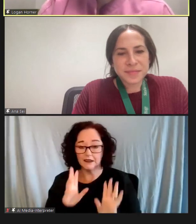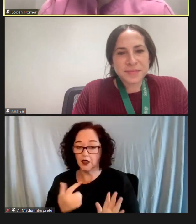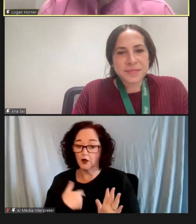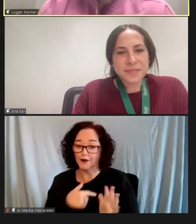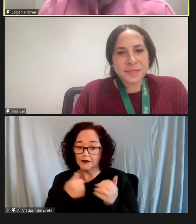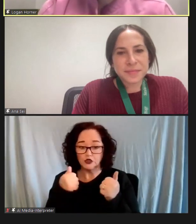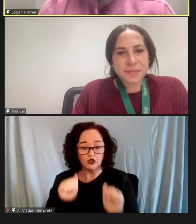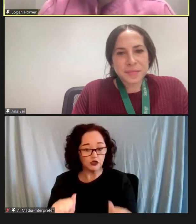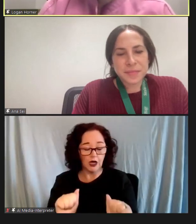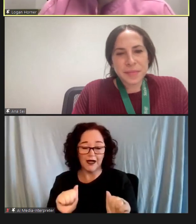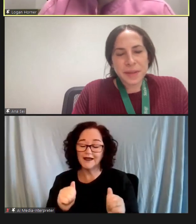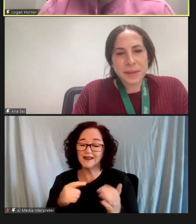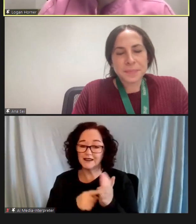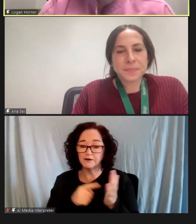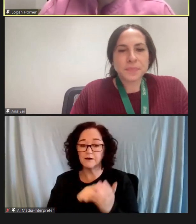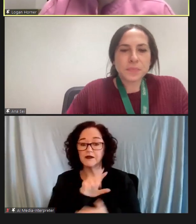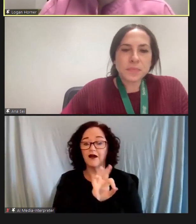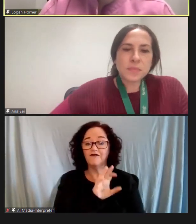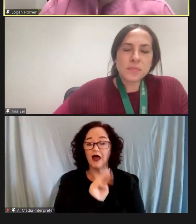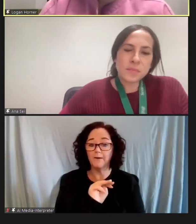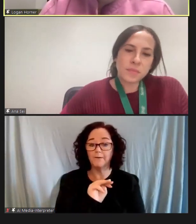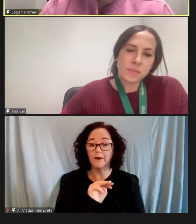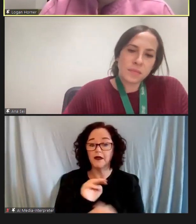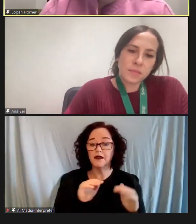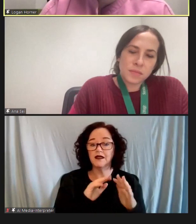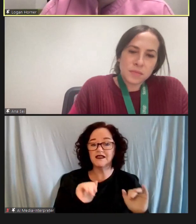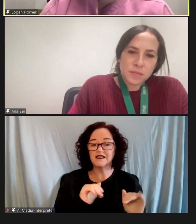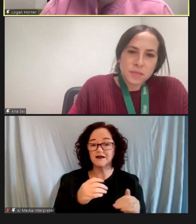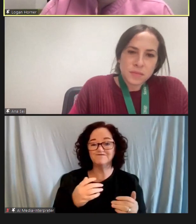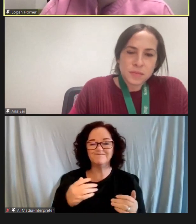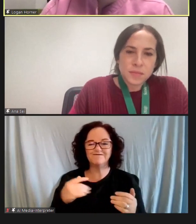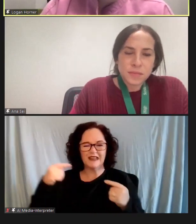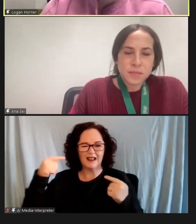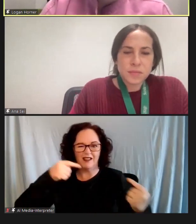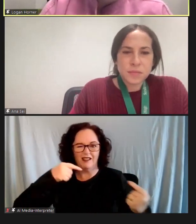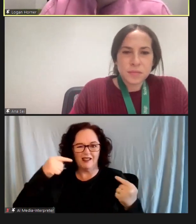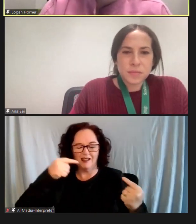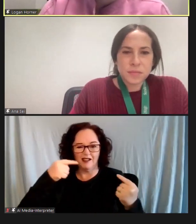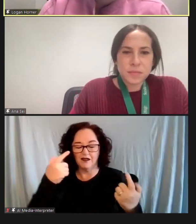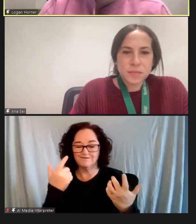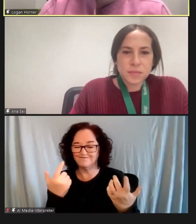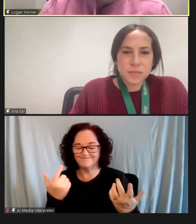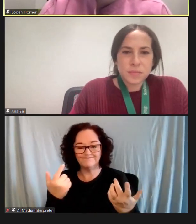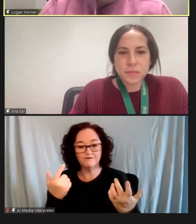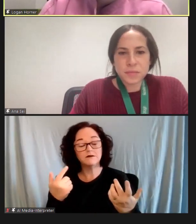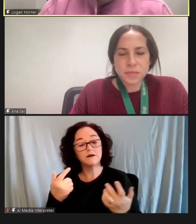system and that's hard and sometimes